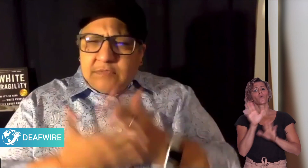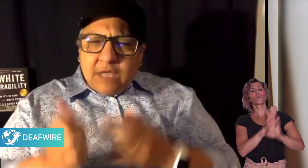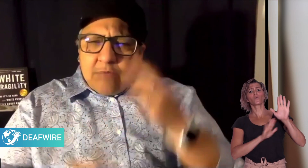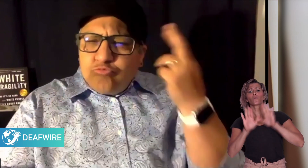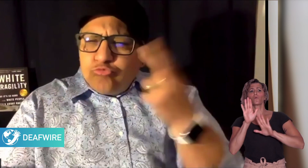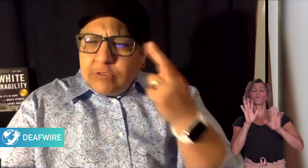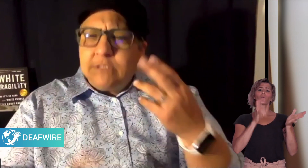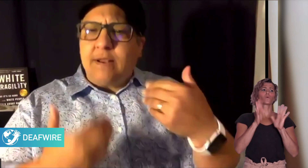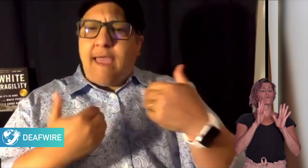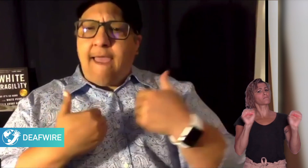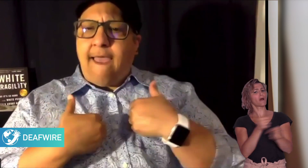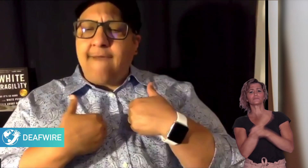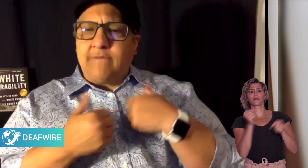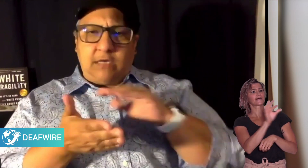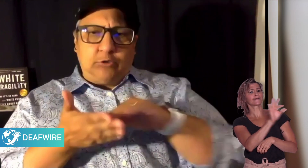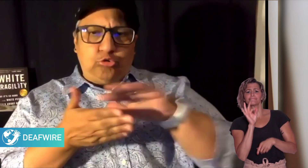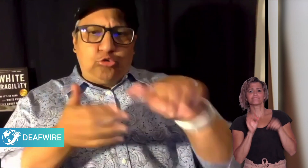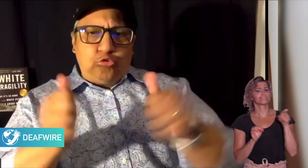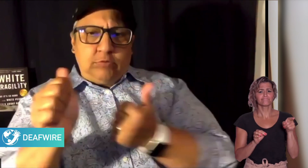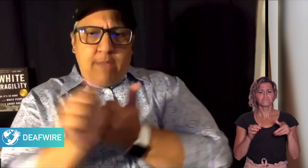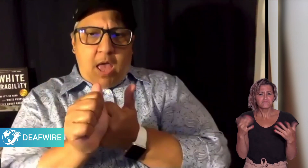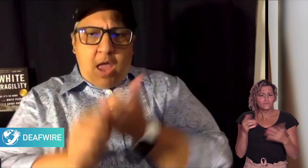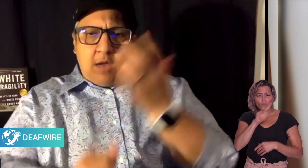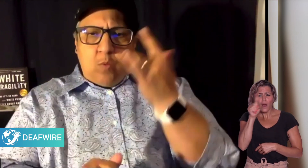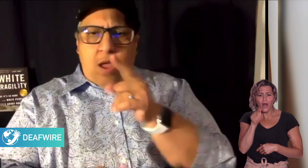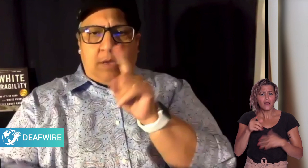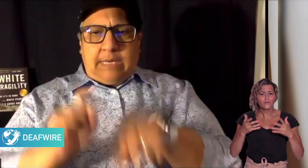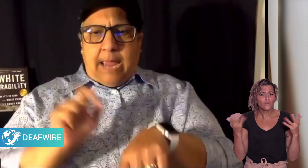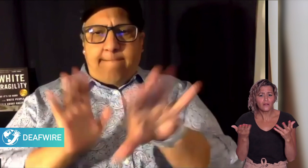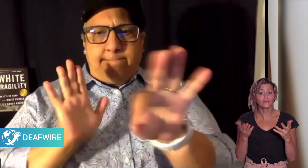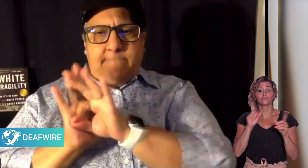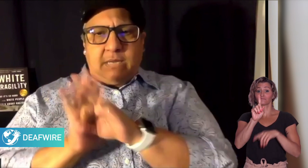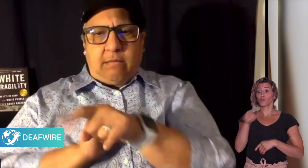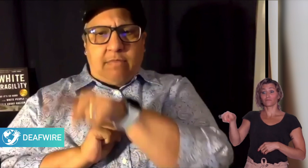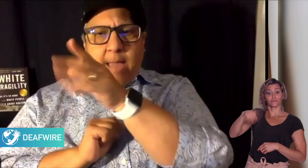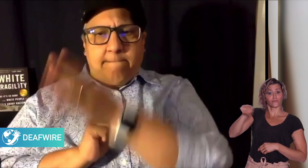for why they can’t be picked. Why? They don’t say,